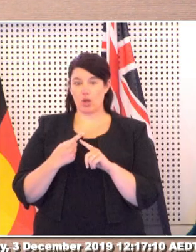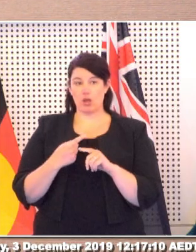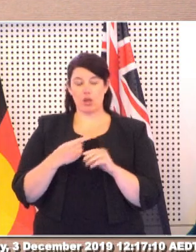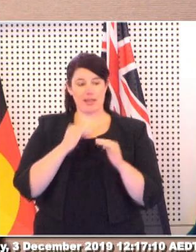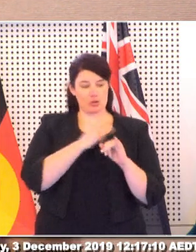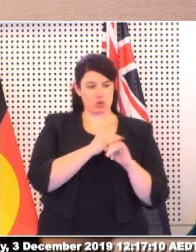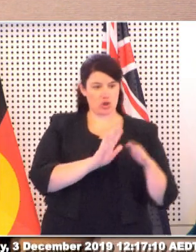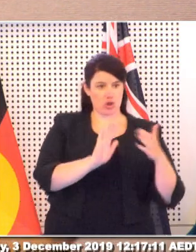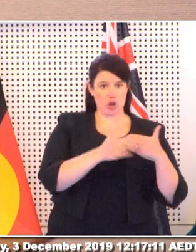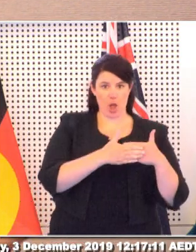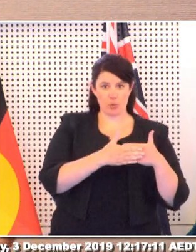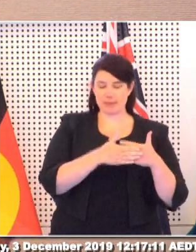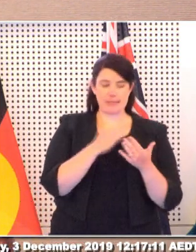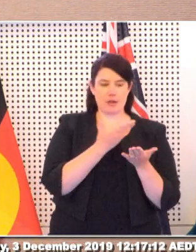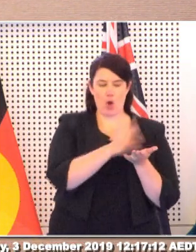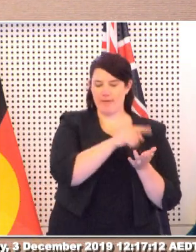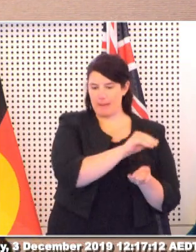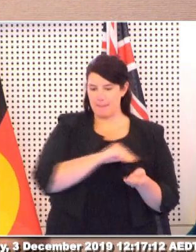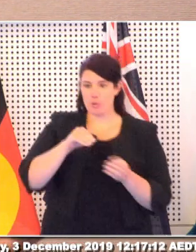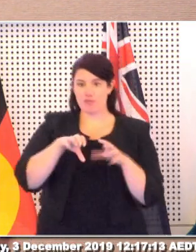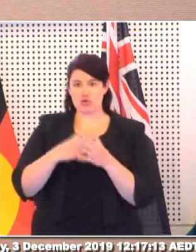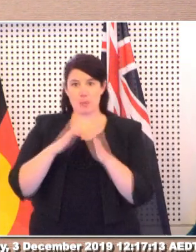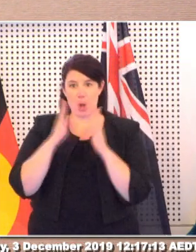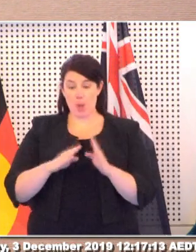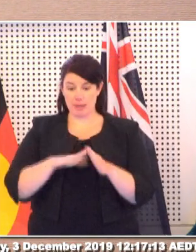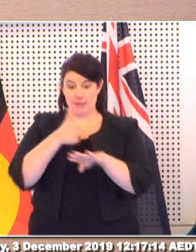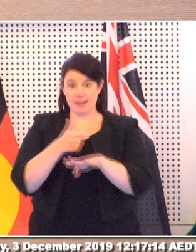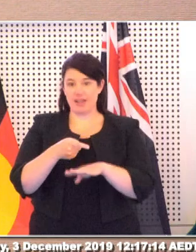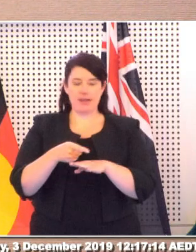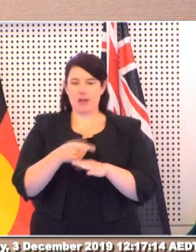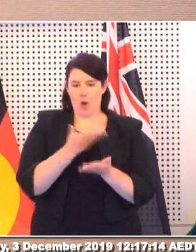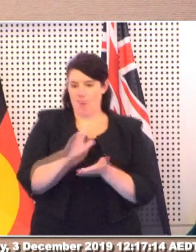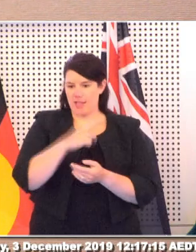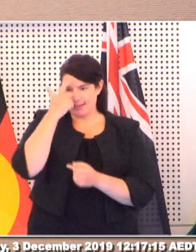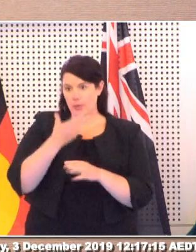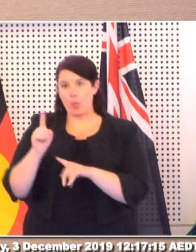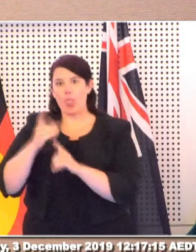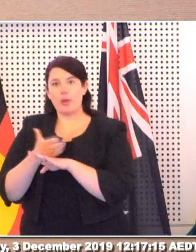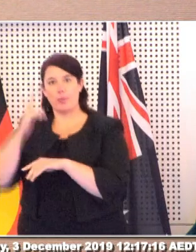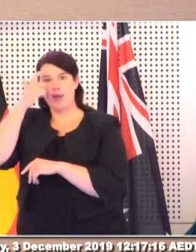then to dismiss a model, and add another model and dismiss one and add another one and to sort of bolt on a solution and think,